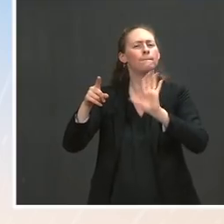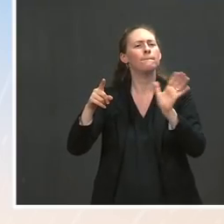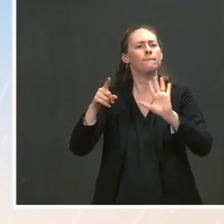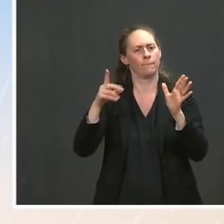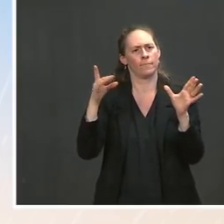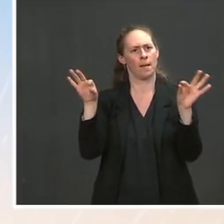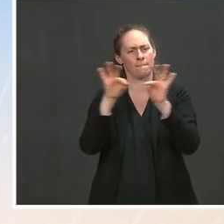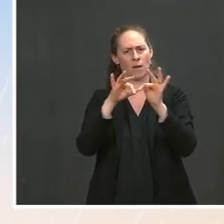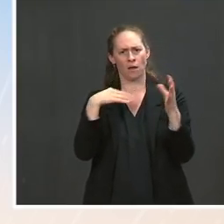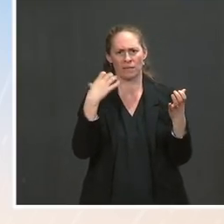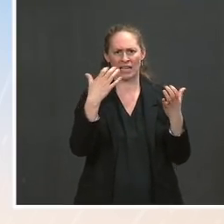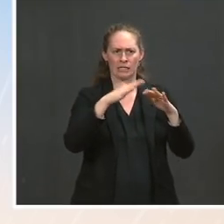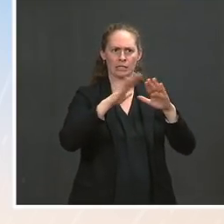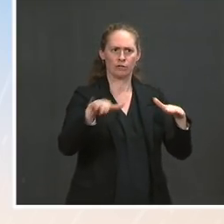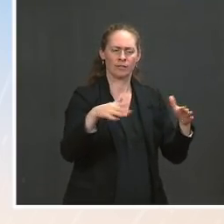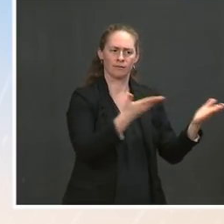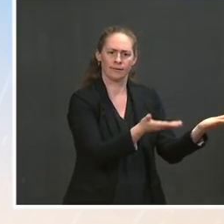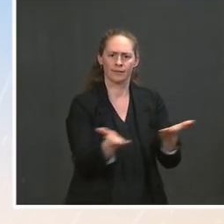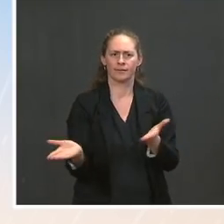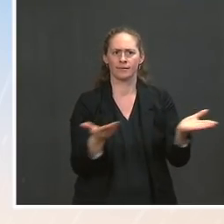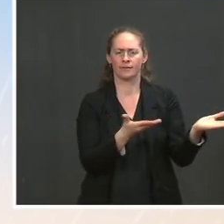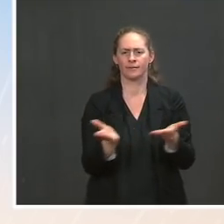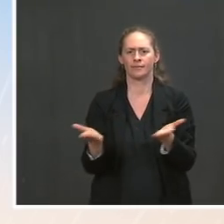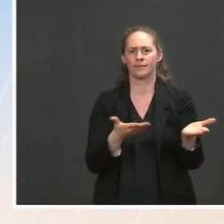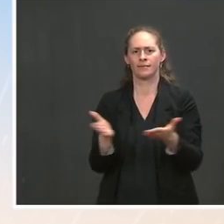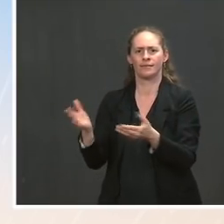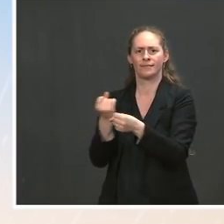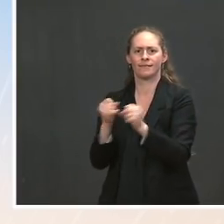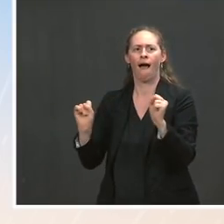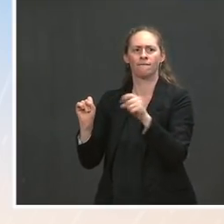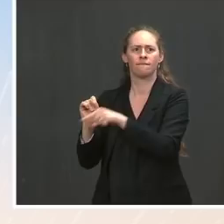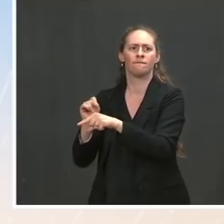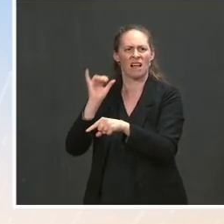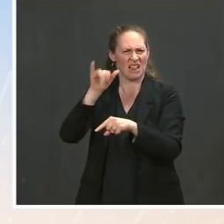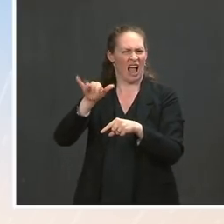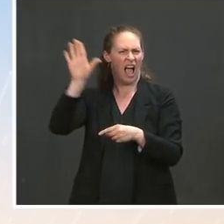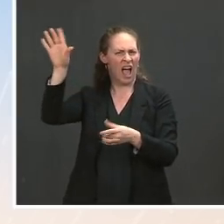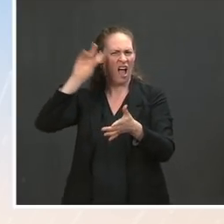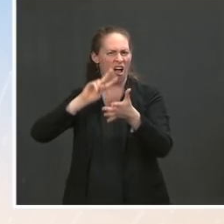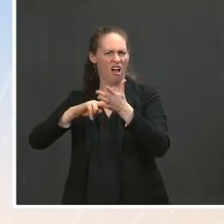Thanks for asking the question. That was his intention. The Press: Do you have a timeframe for when?